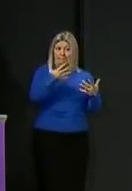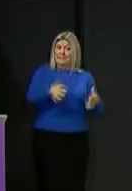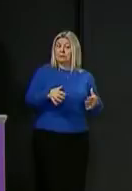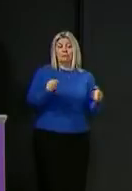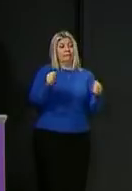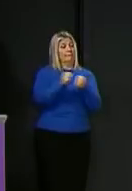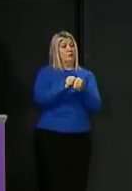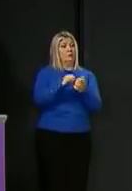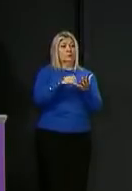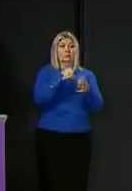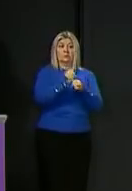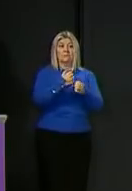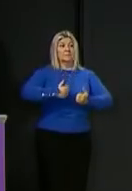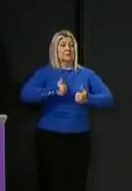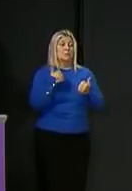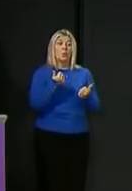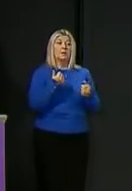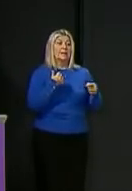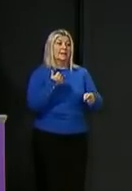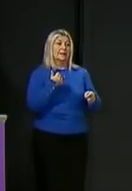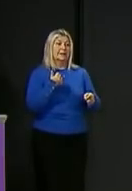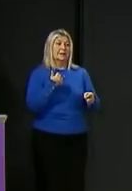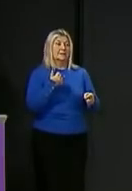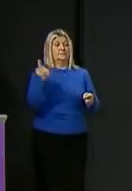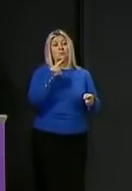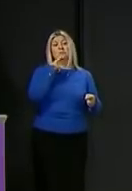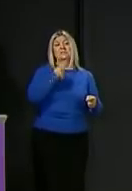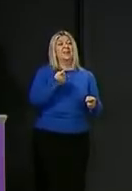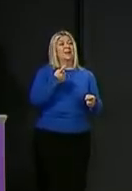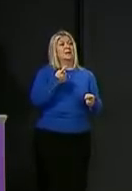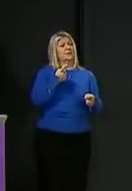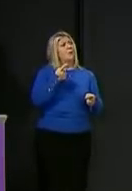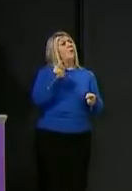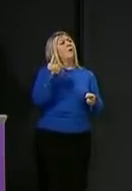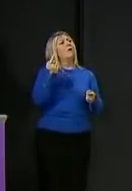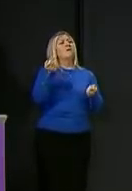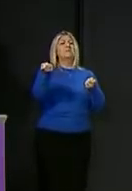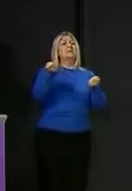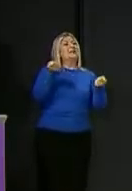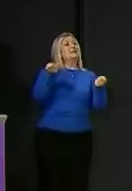morning, with a spokesman saying those who run the group should simply put on extra sessions.